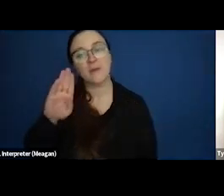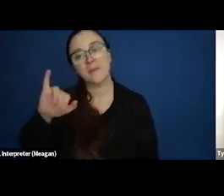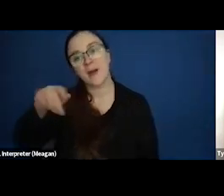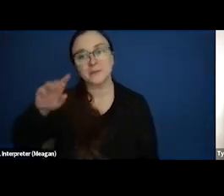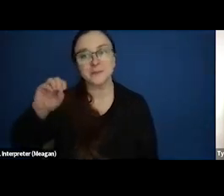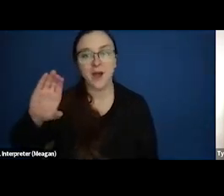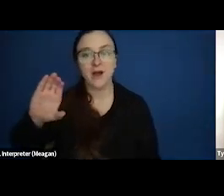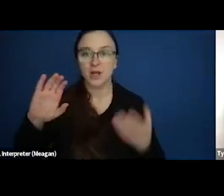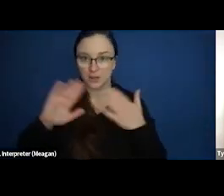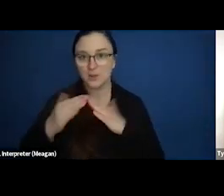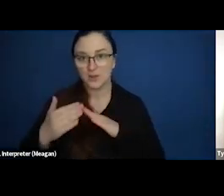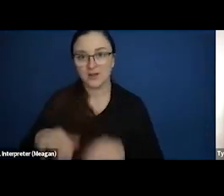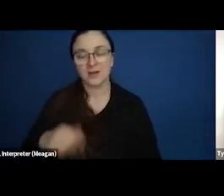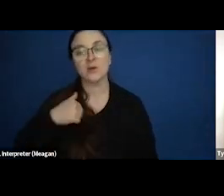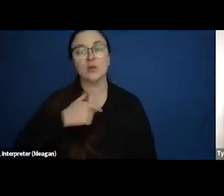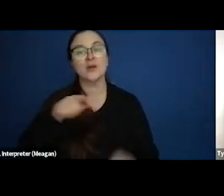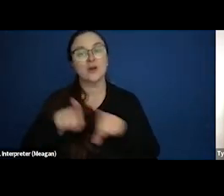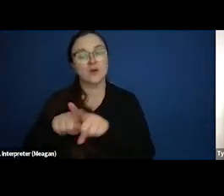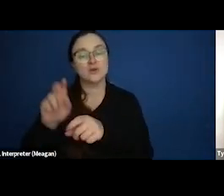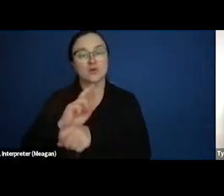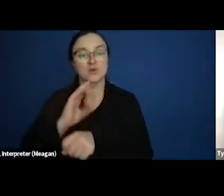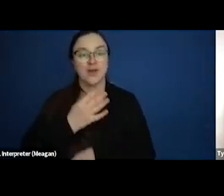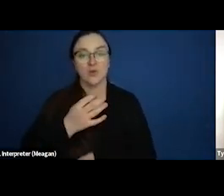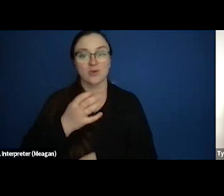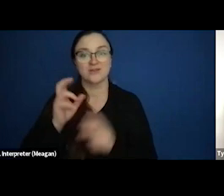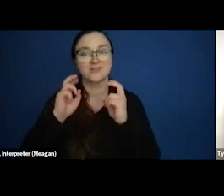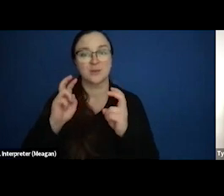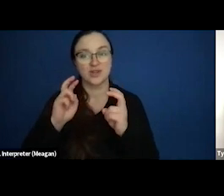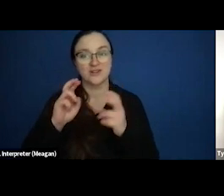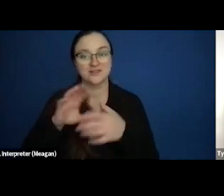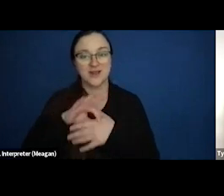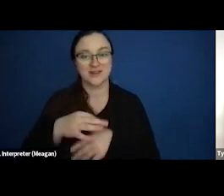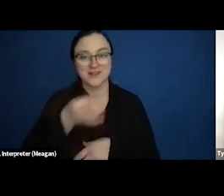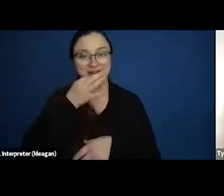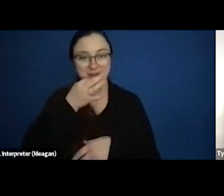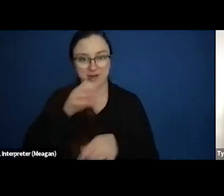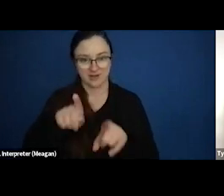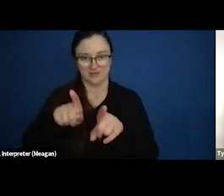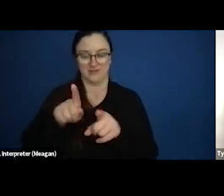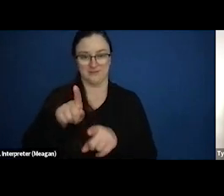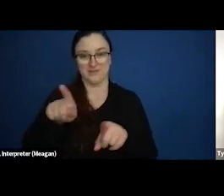We also use our subject matter expert consultants as part of a Community Advisory Board.